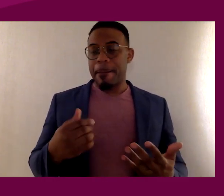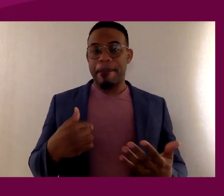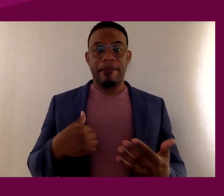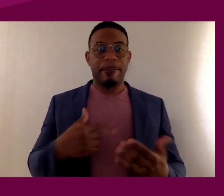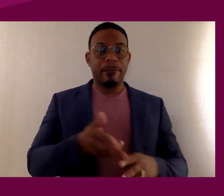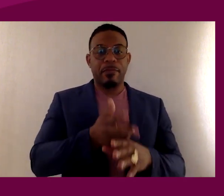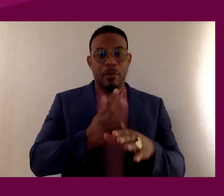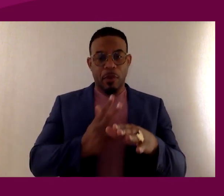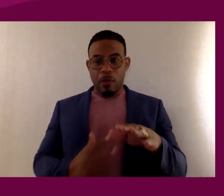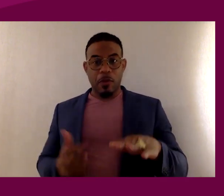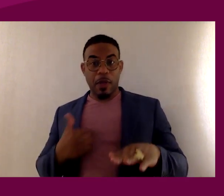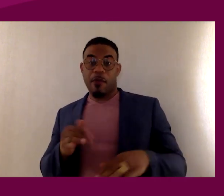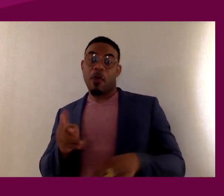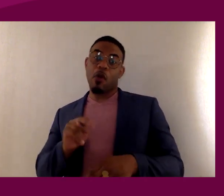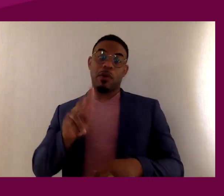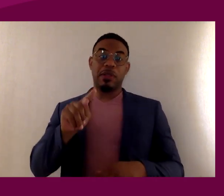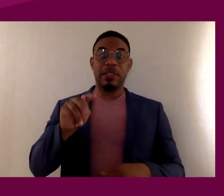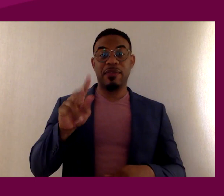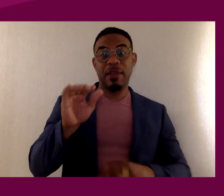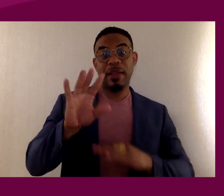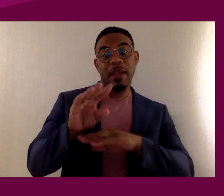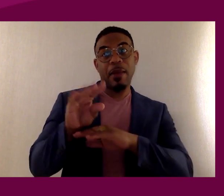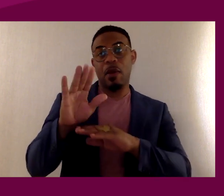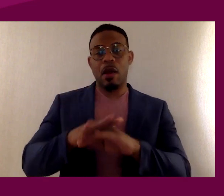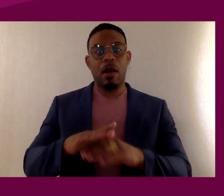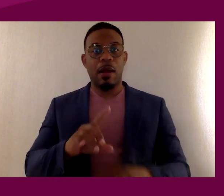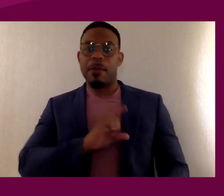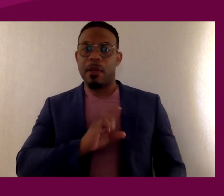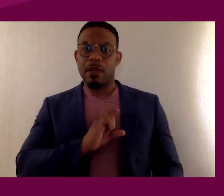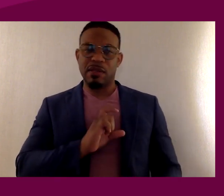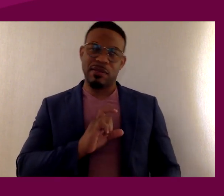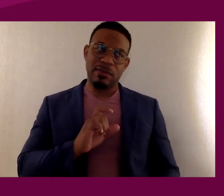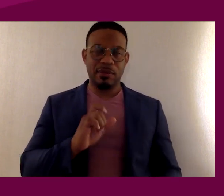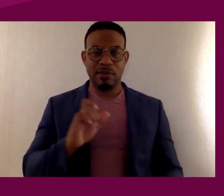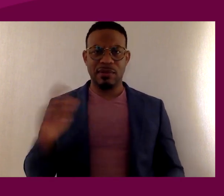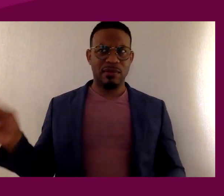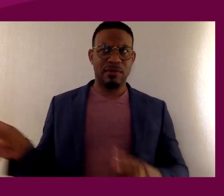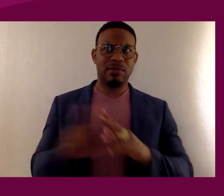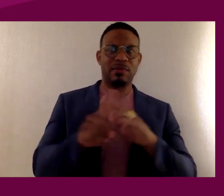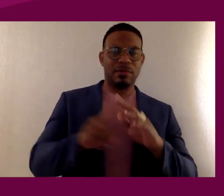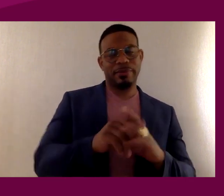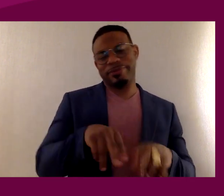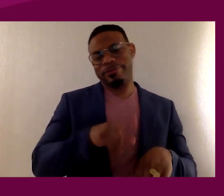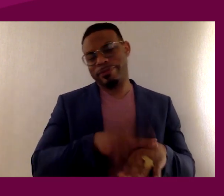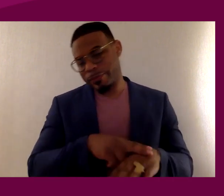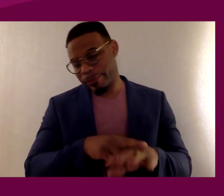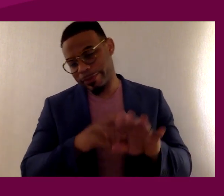in the middle of the night, and we're unloading, and we have our own TV cameras on. A couple police